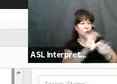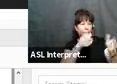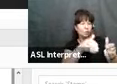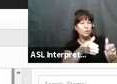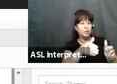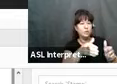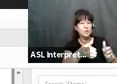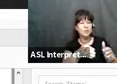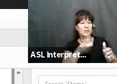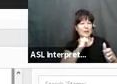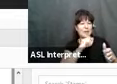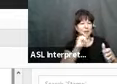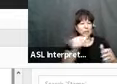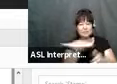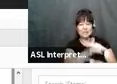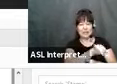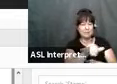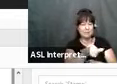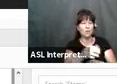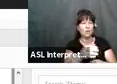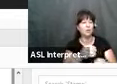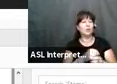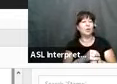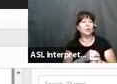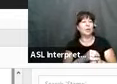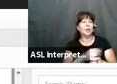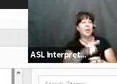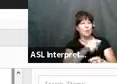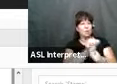And they're the ones who are out there as essential workers working in